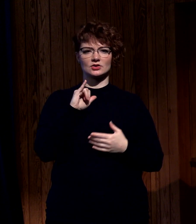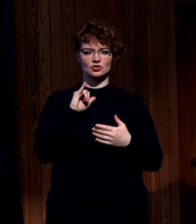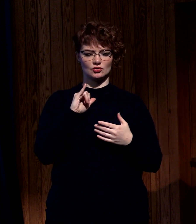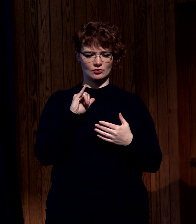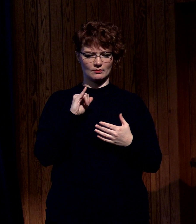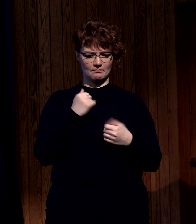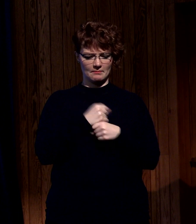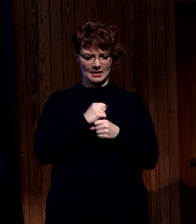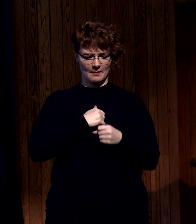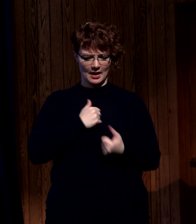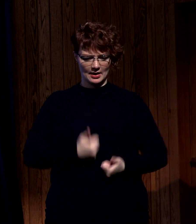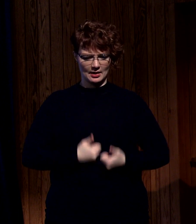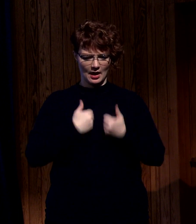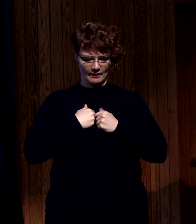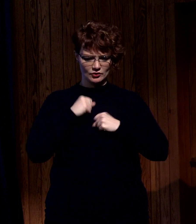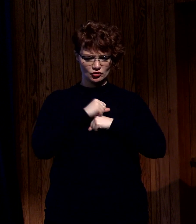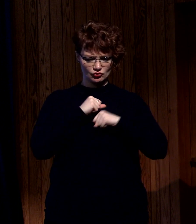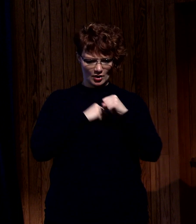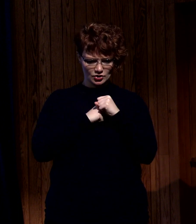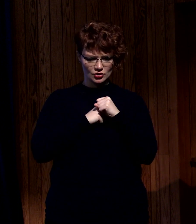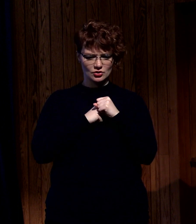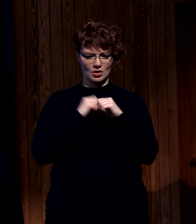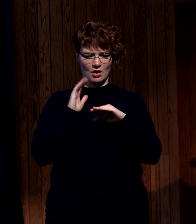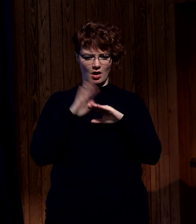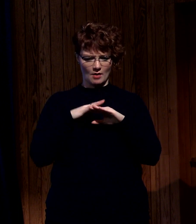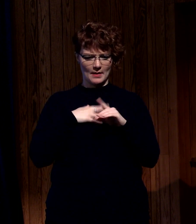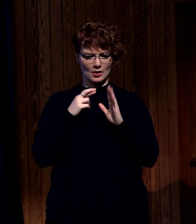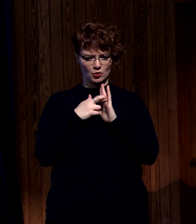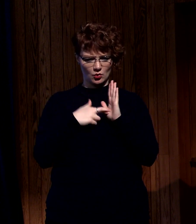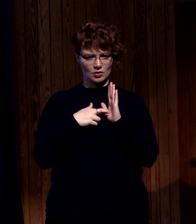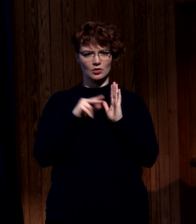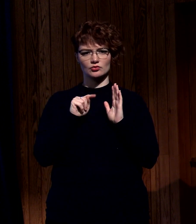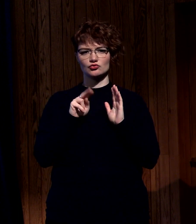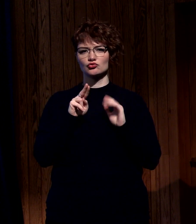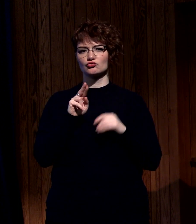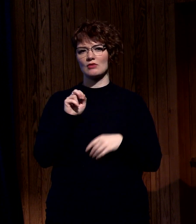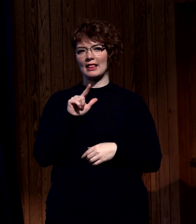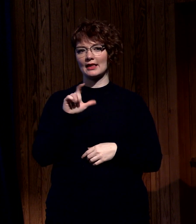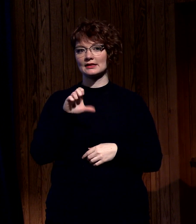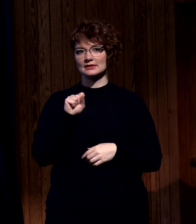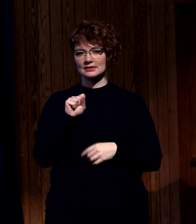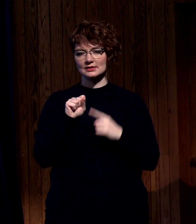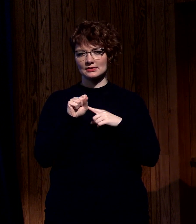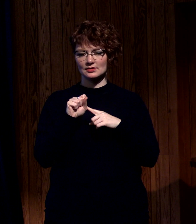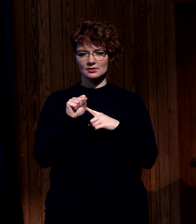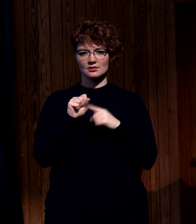your life around a rule, a trellis to feed both the